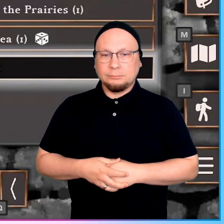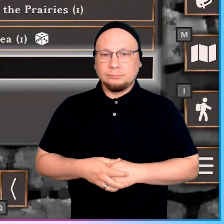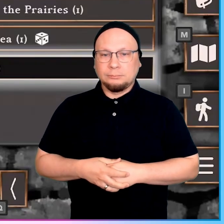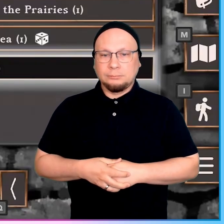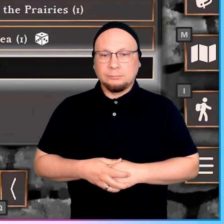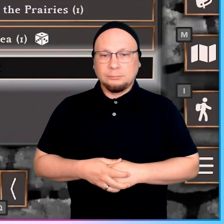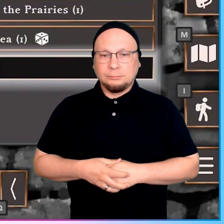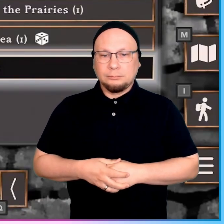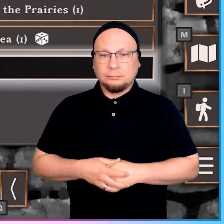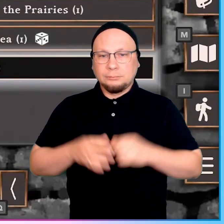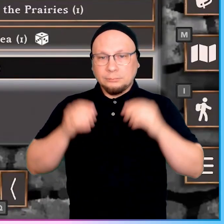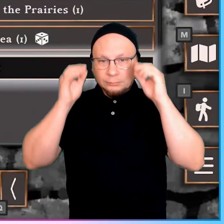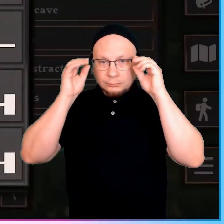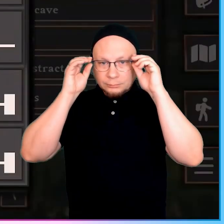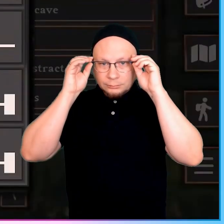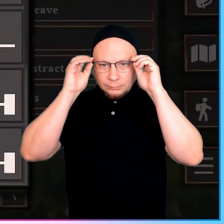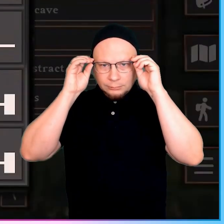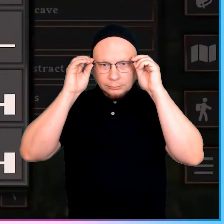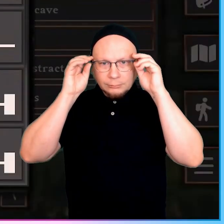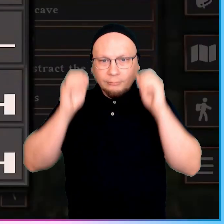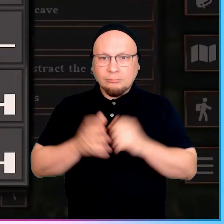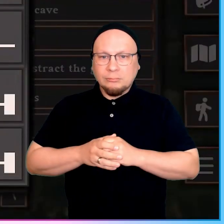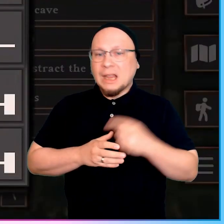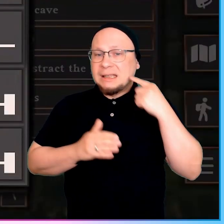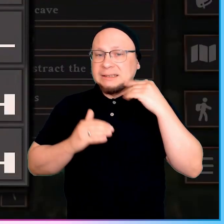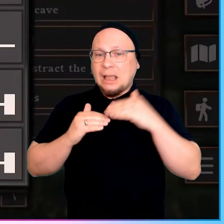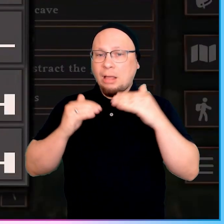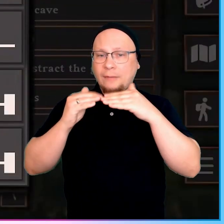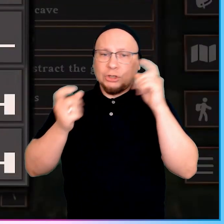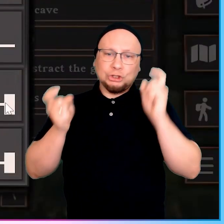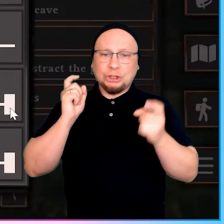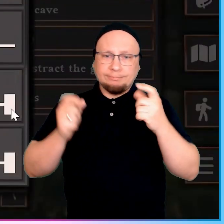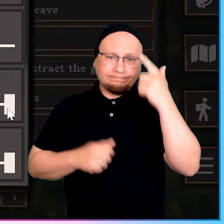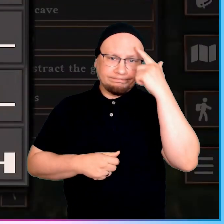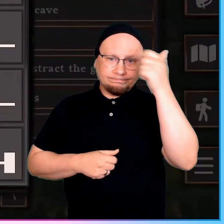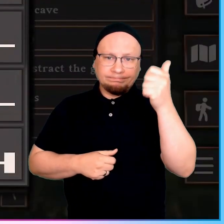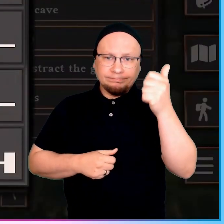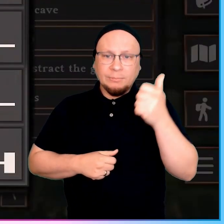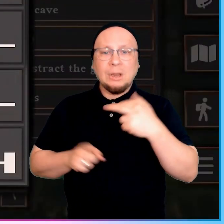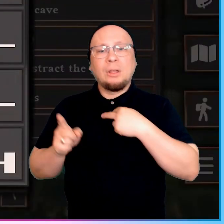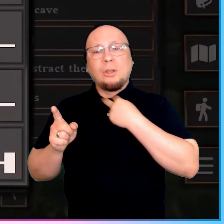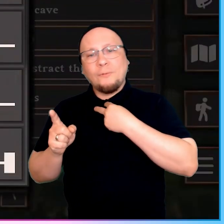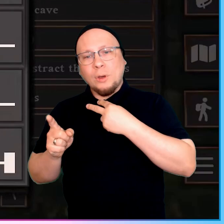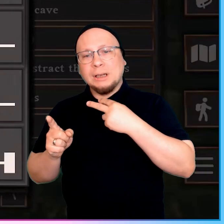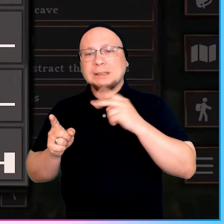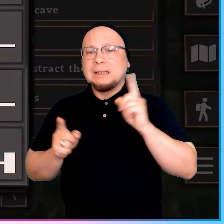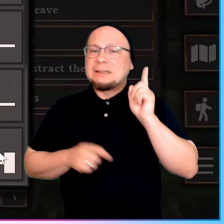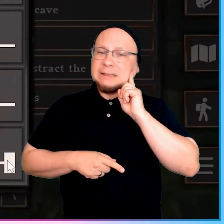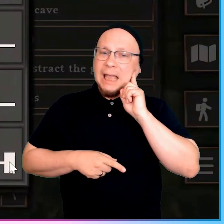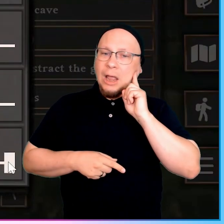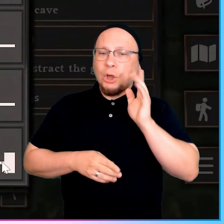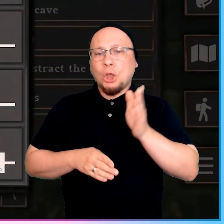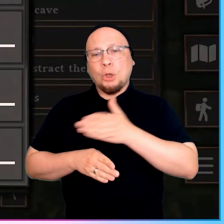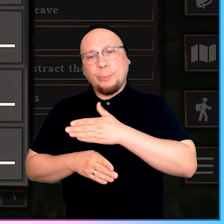This is the last option. Volume levels can be adjusted separately for music, sound effects, ambient sounds, and text to speech.